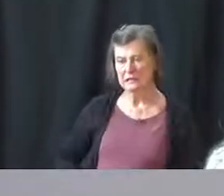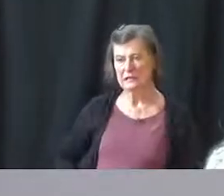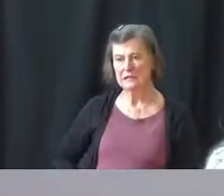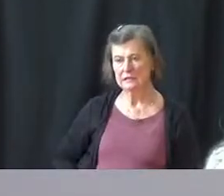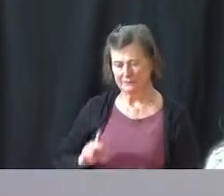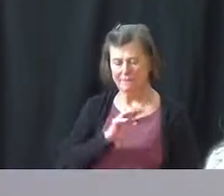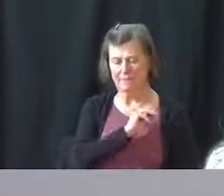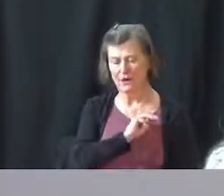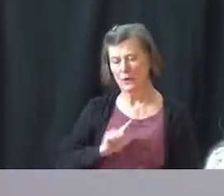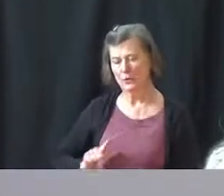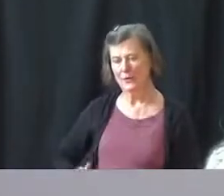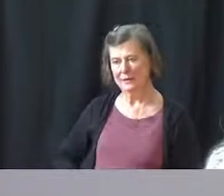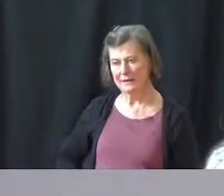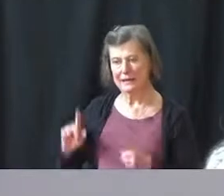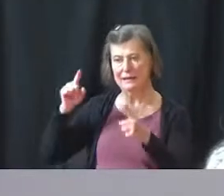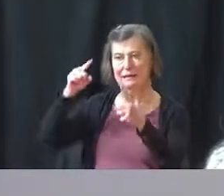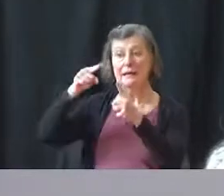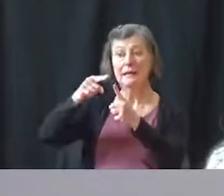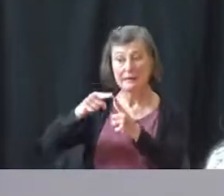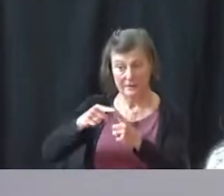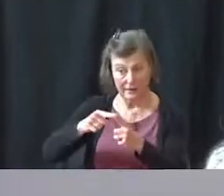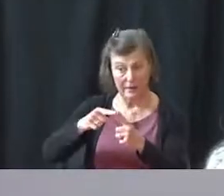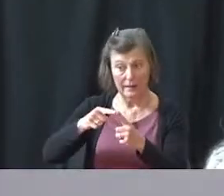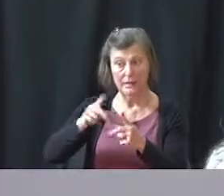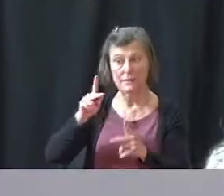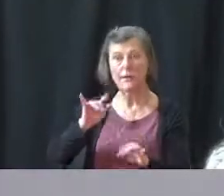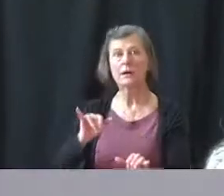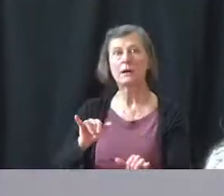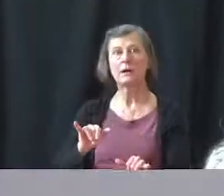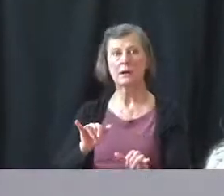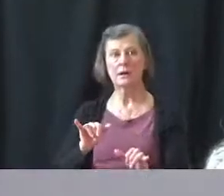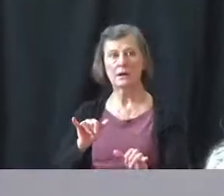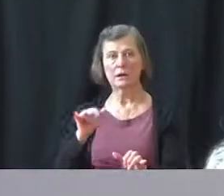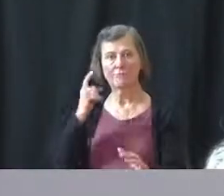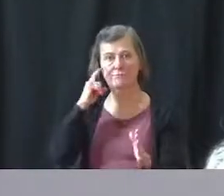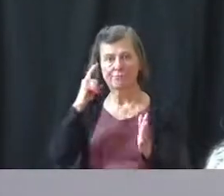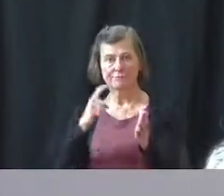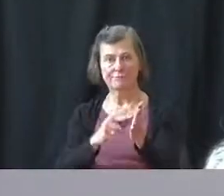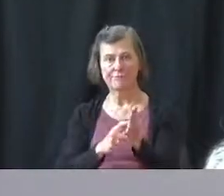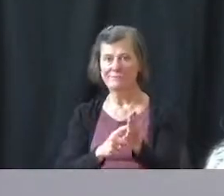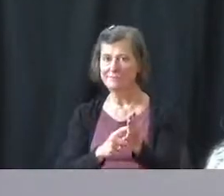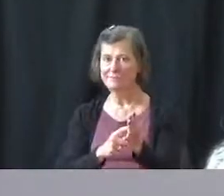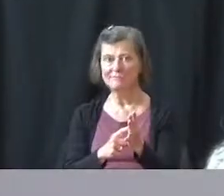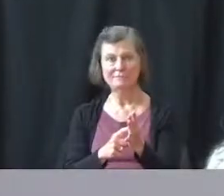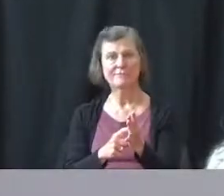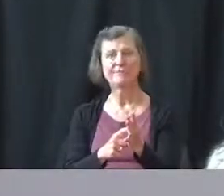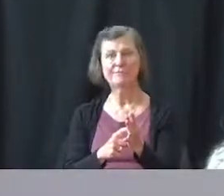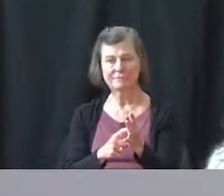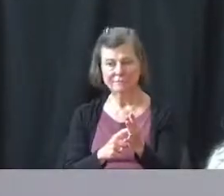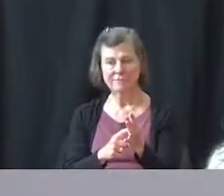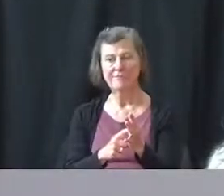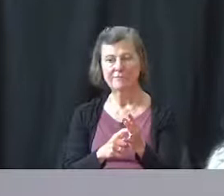the time came when people recognized how tragically right he had been.